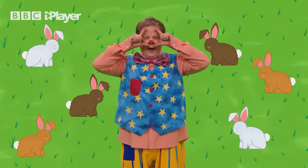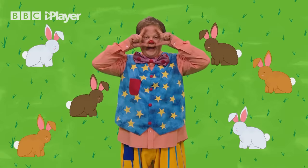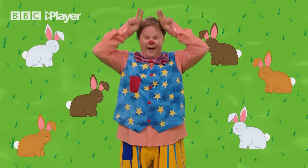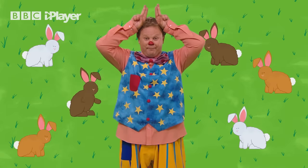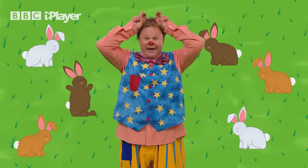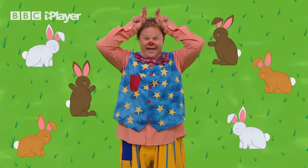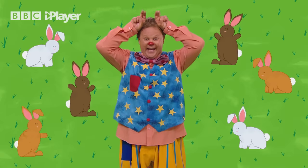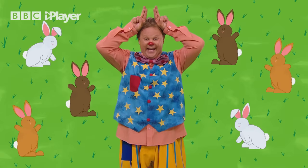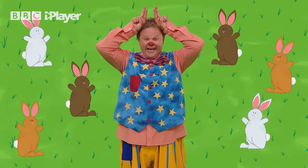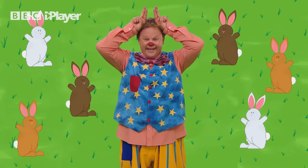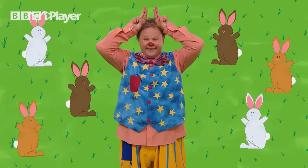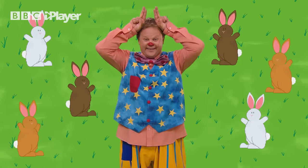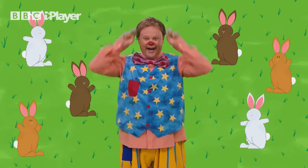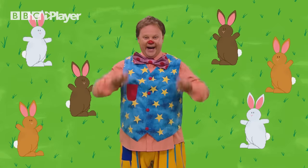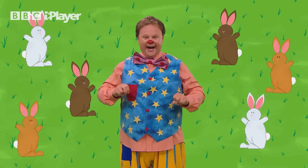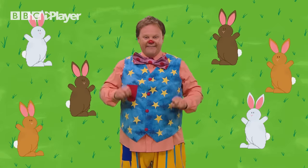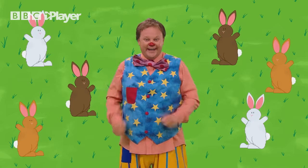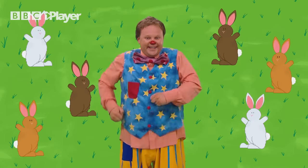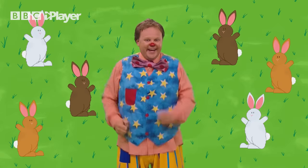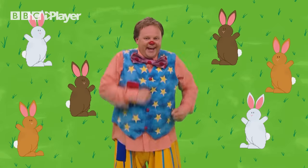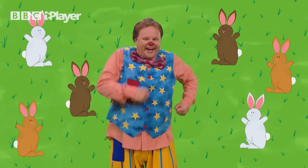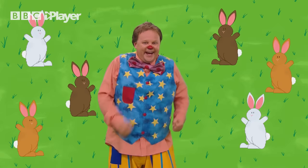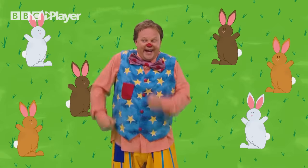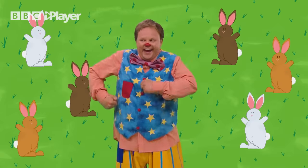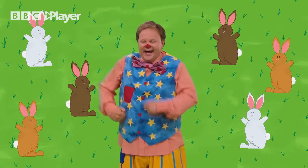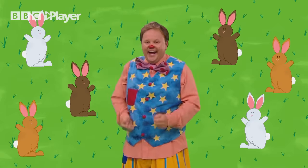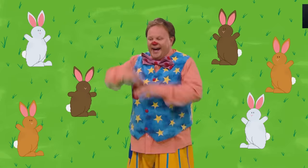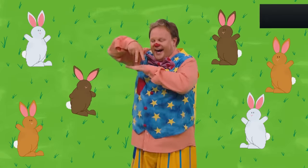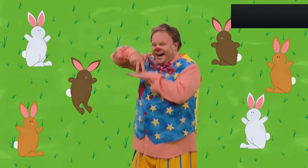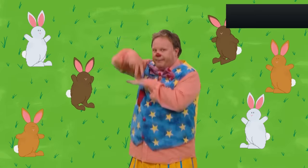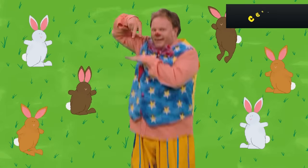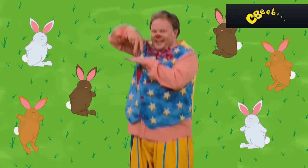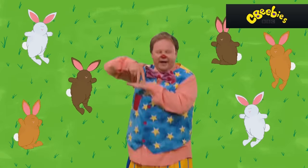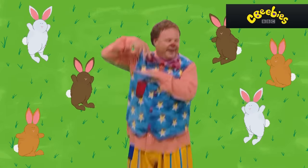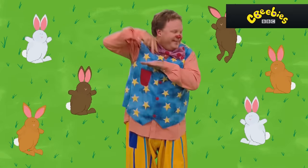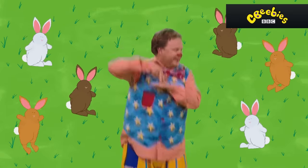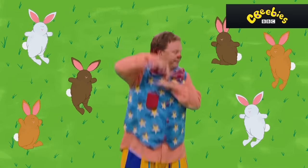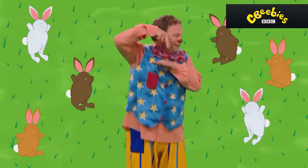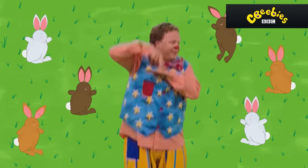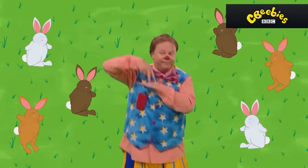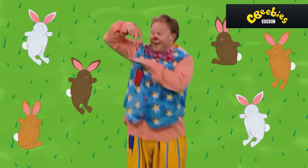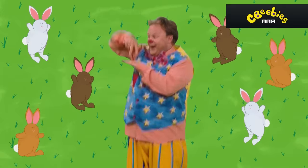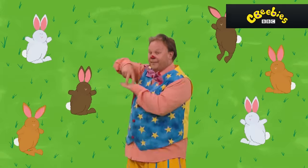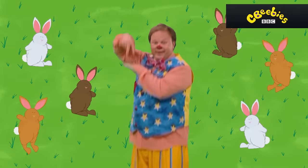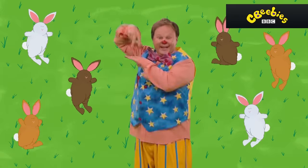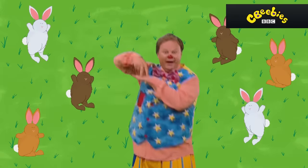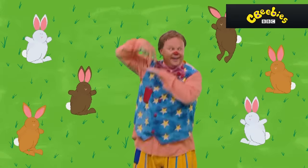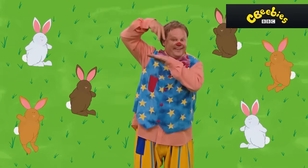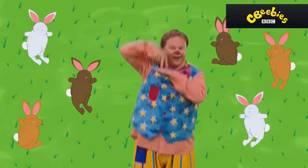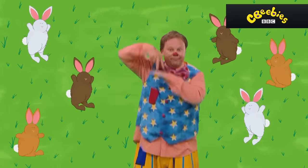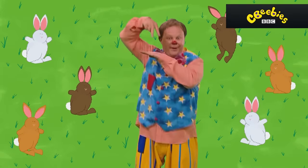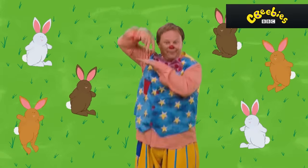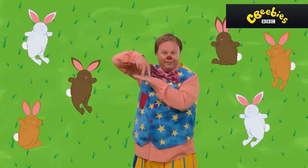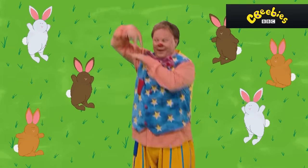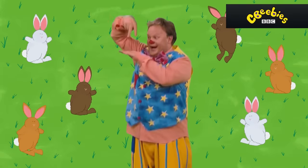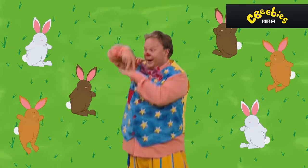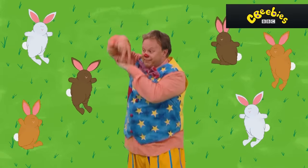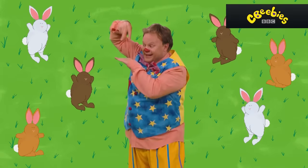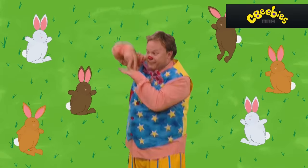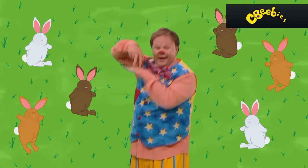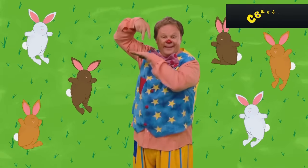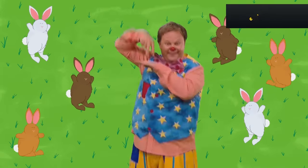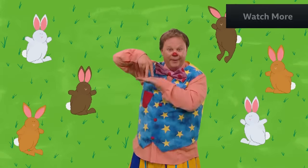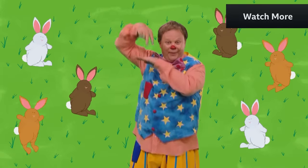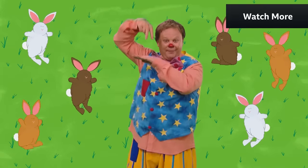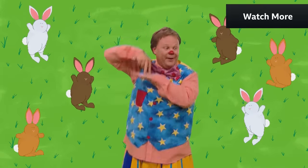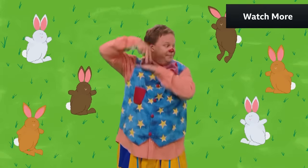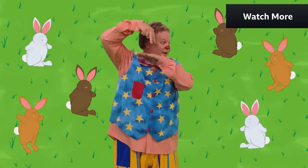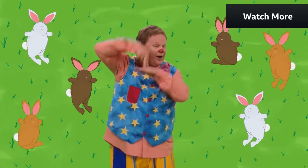wake up bunnies